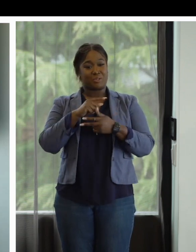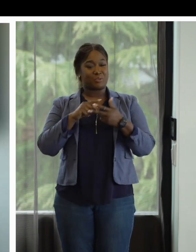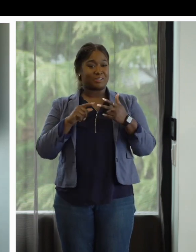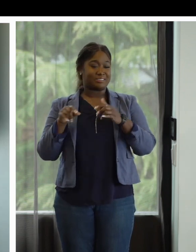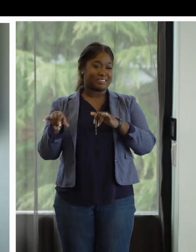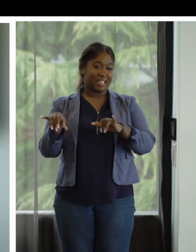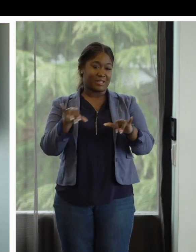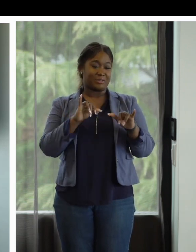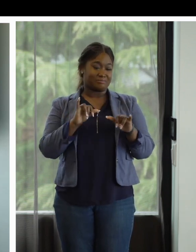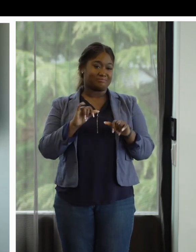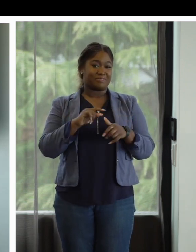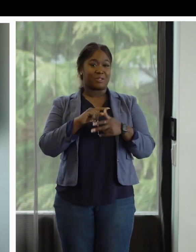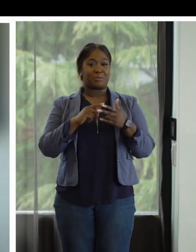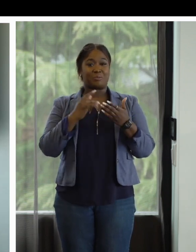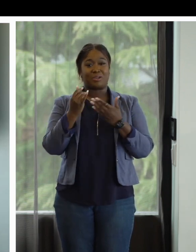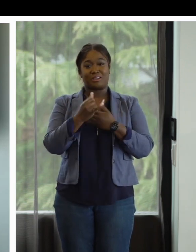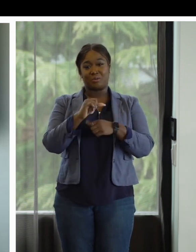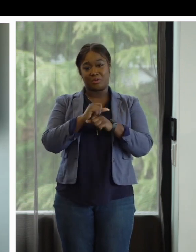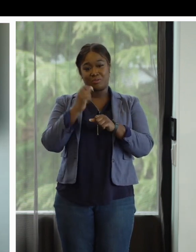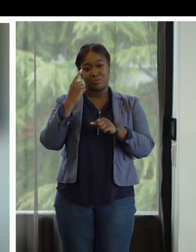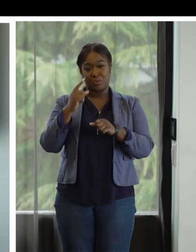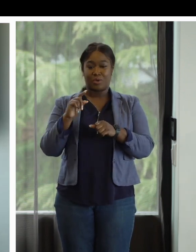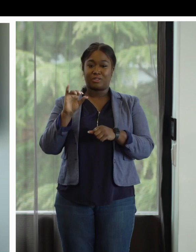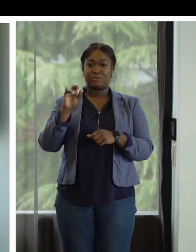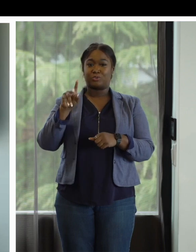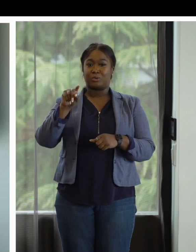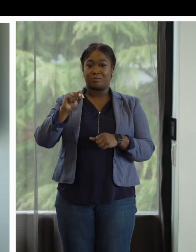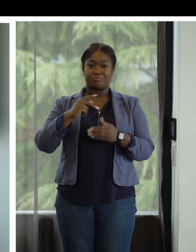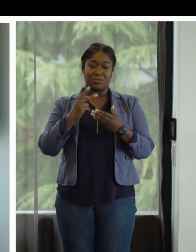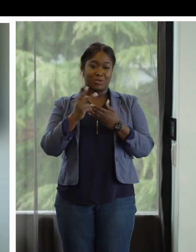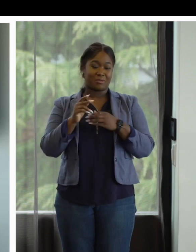work for the joint program office as well as some